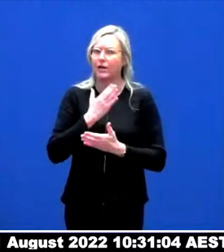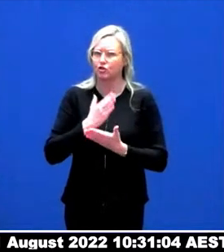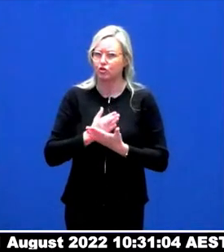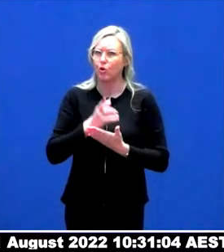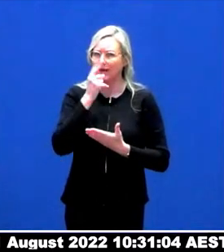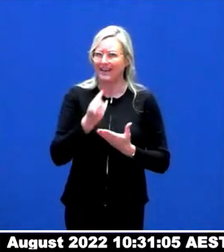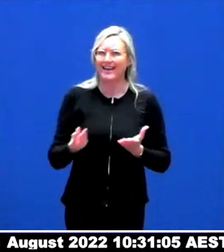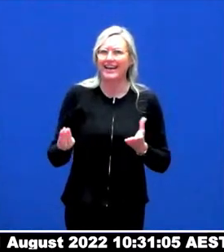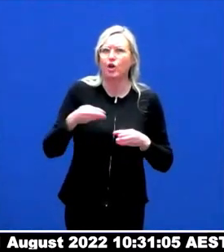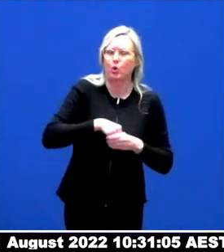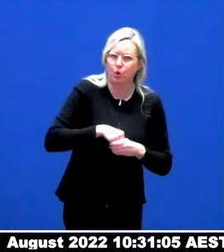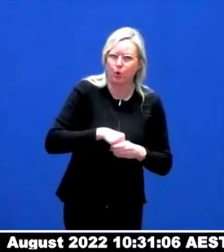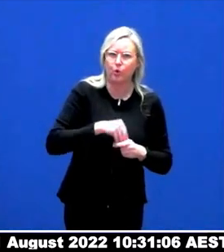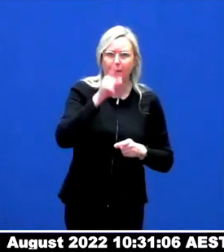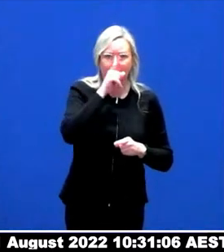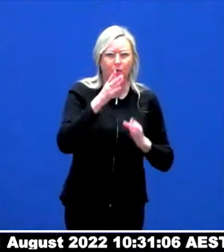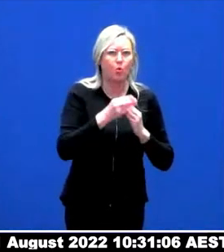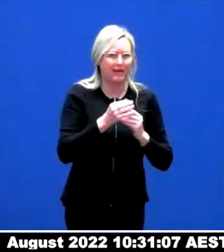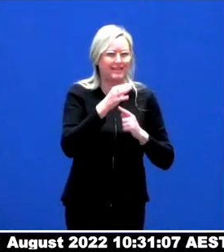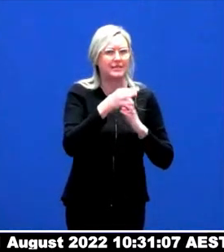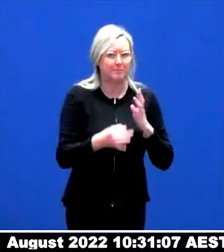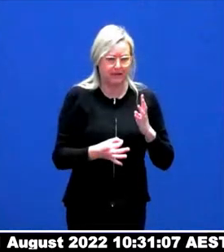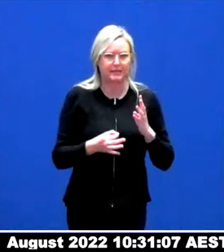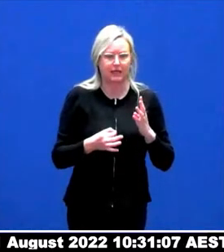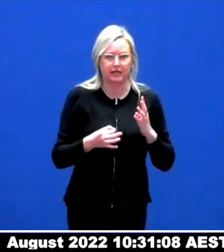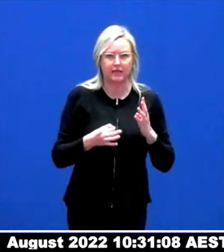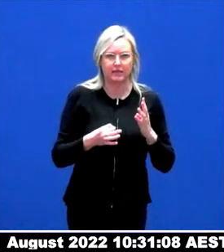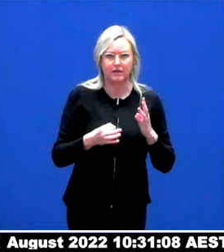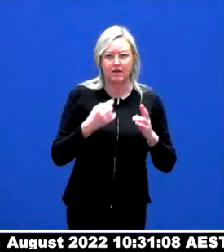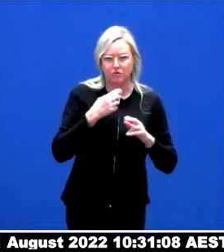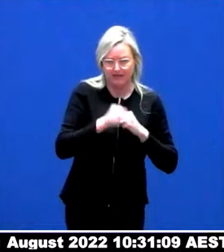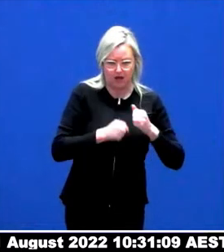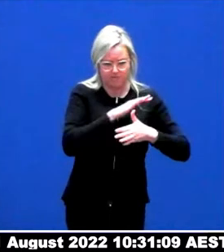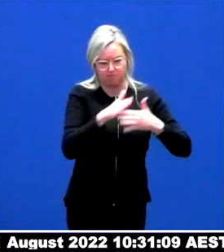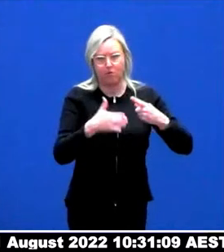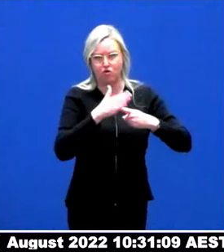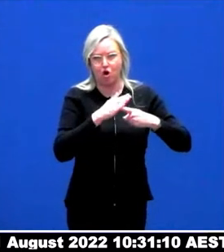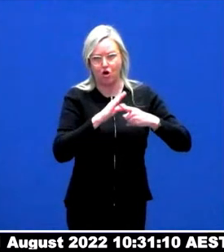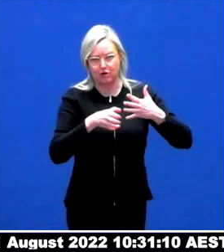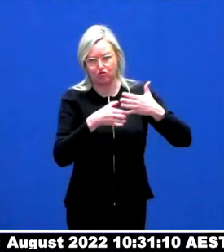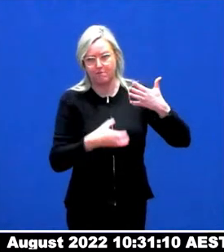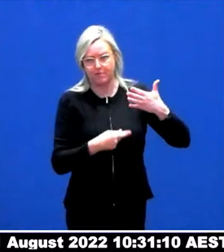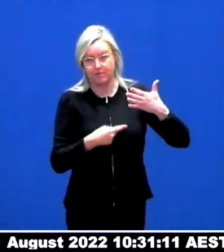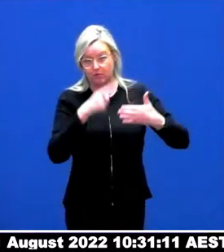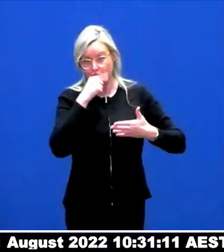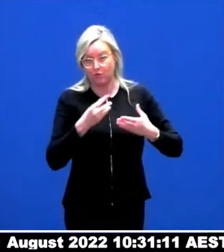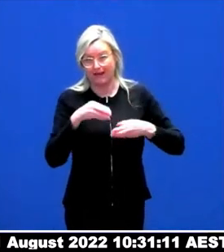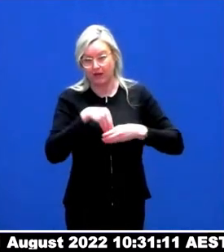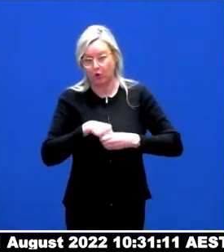a priority area for reform, and/or a priority cohort? Counsel, I think it's probably better for me to refer to the fact